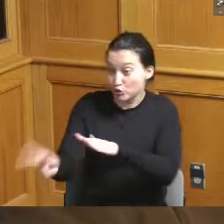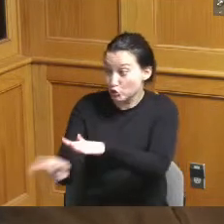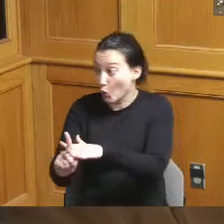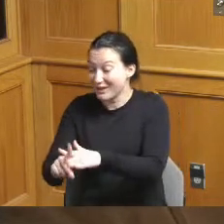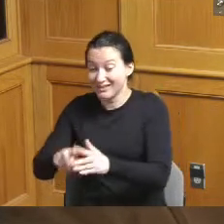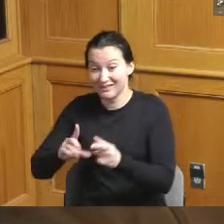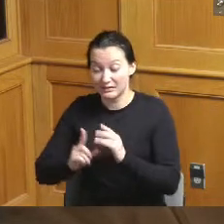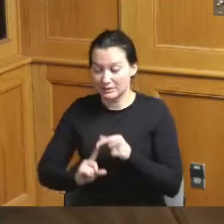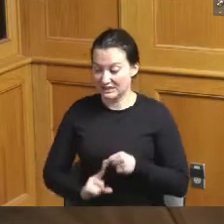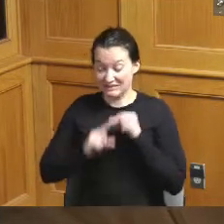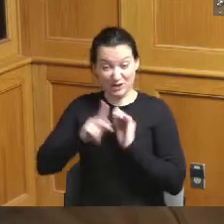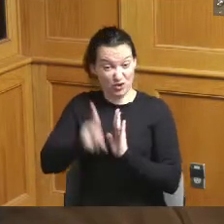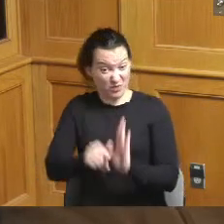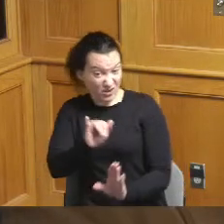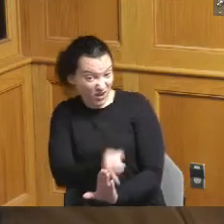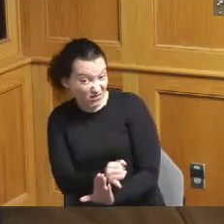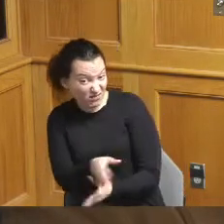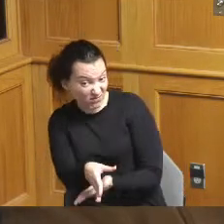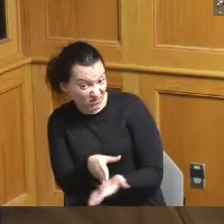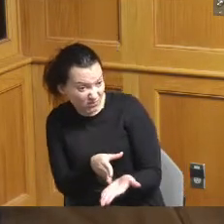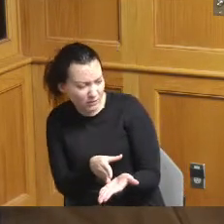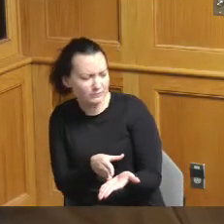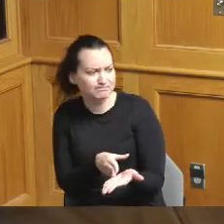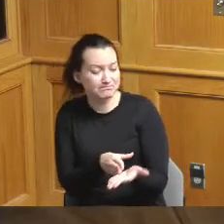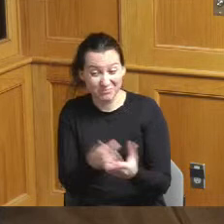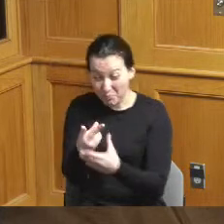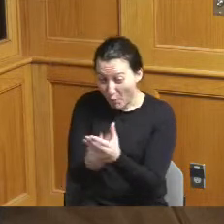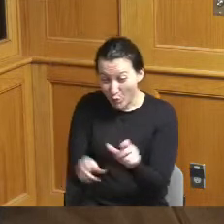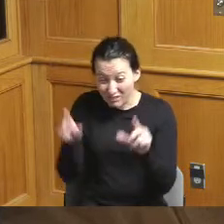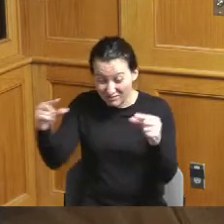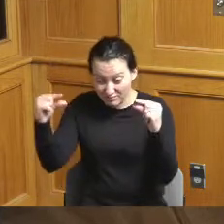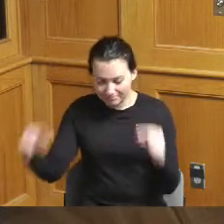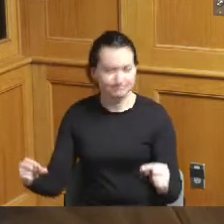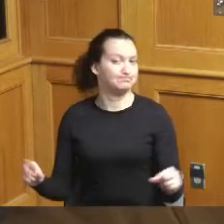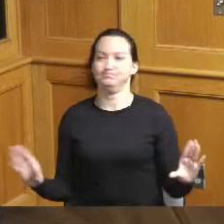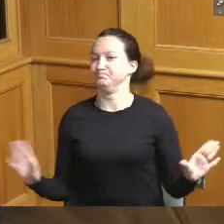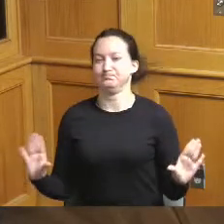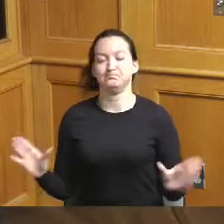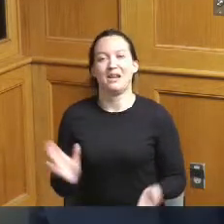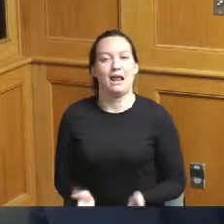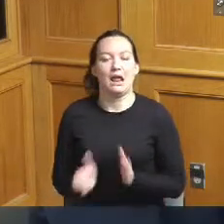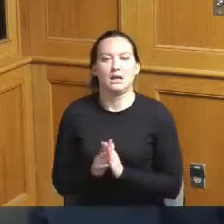special projects part of the budget is it both no we have asked that those positions